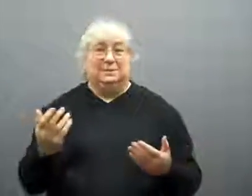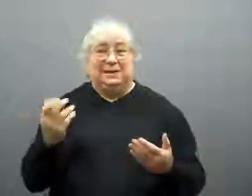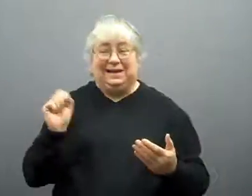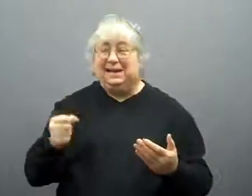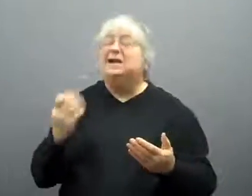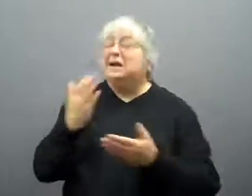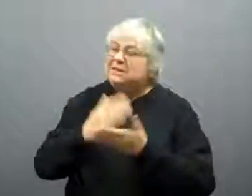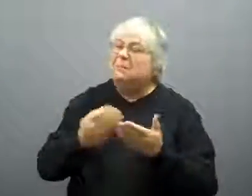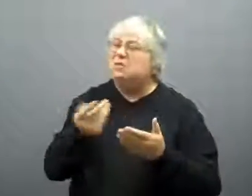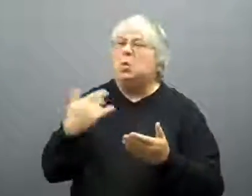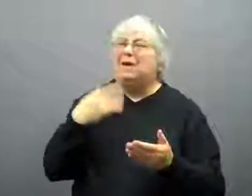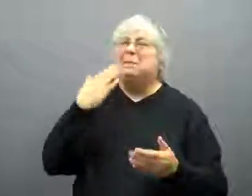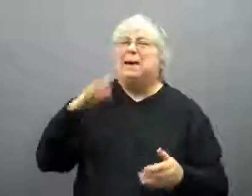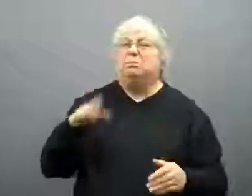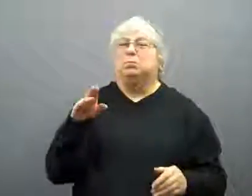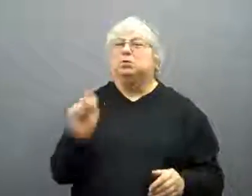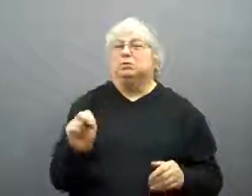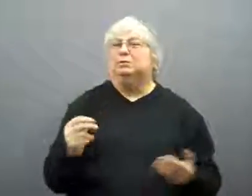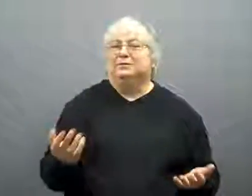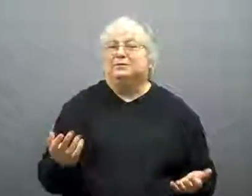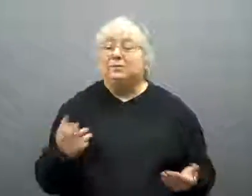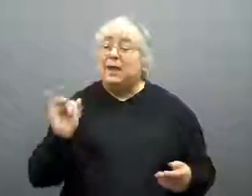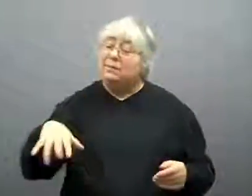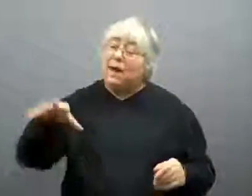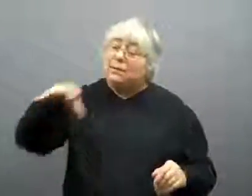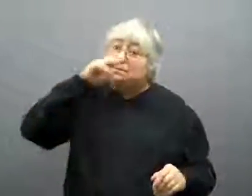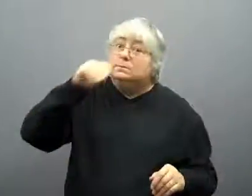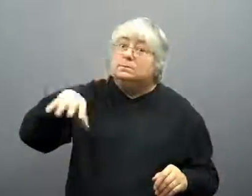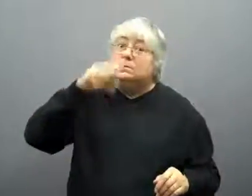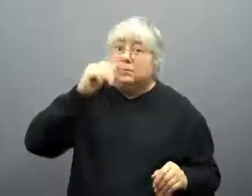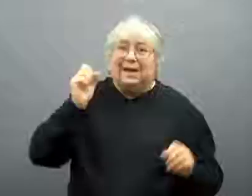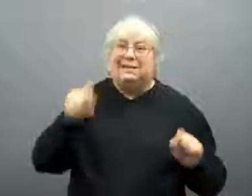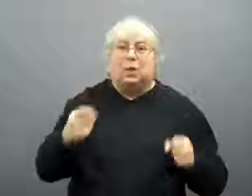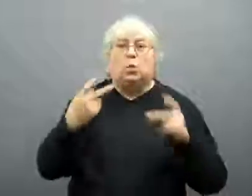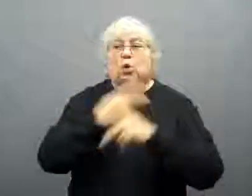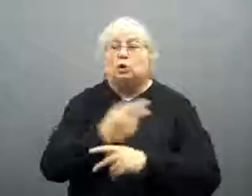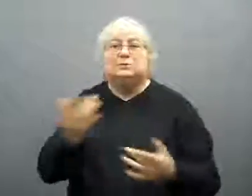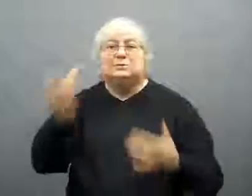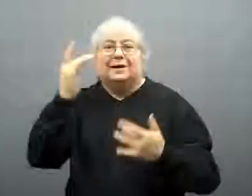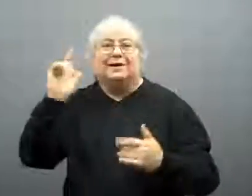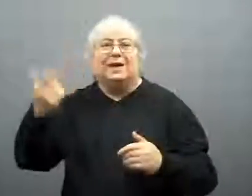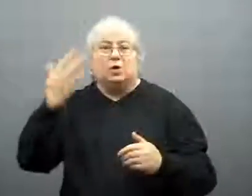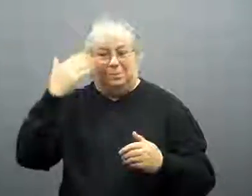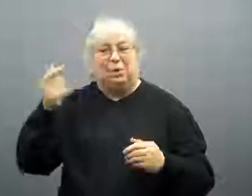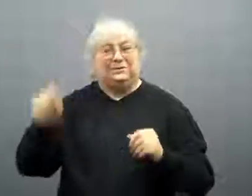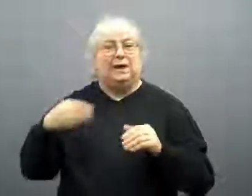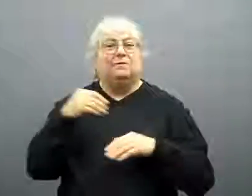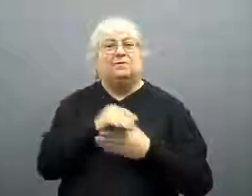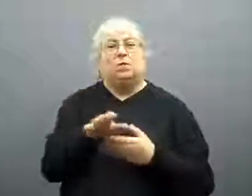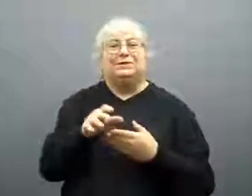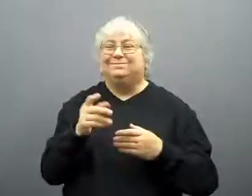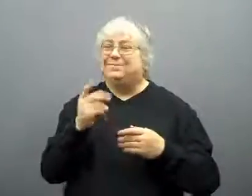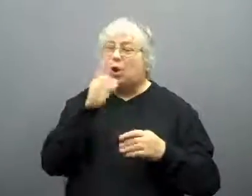And of course, some of the victims suffered severe burns.